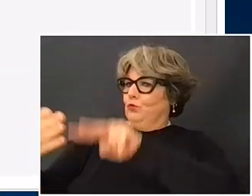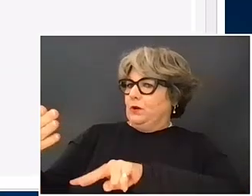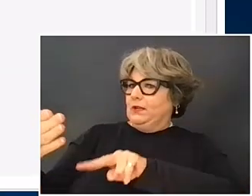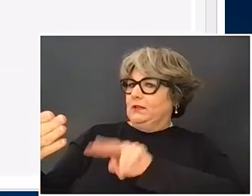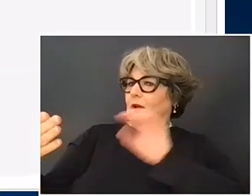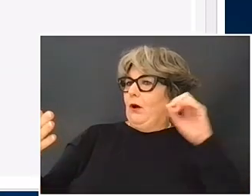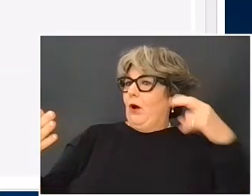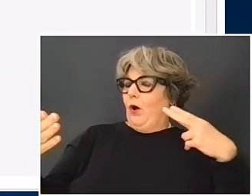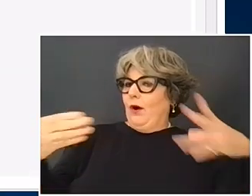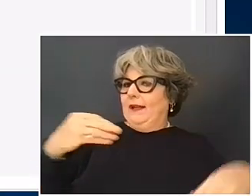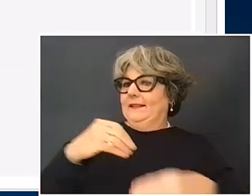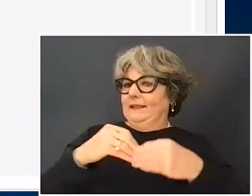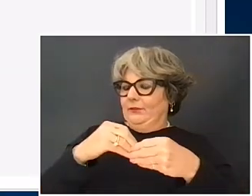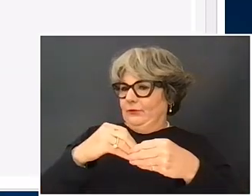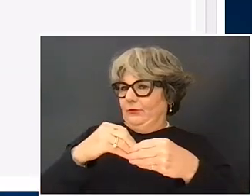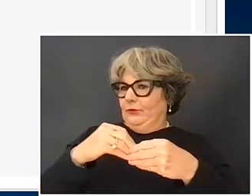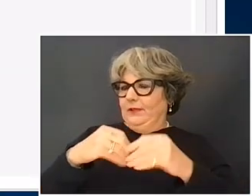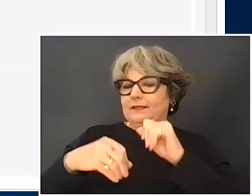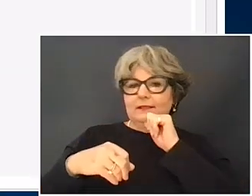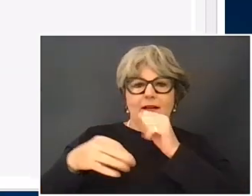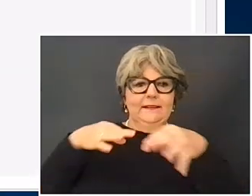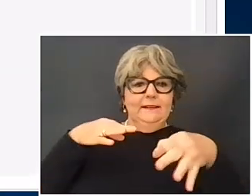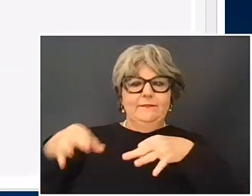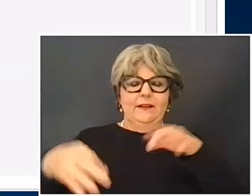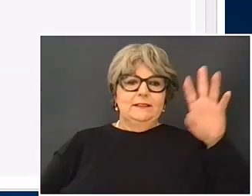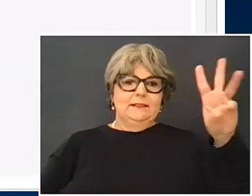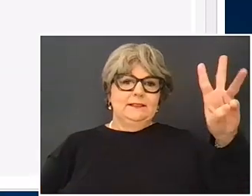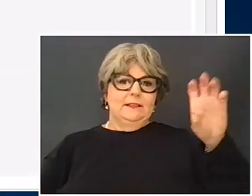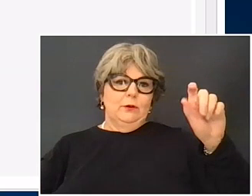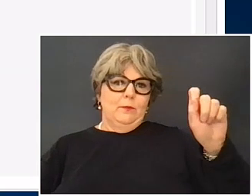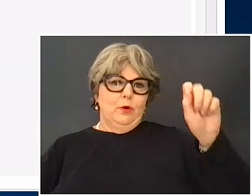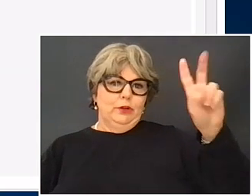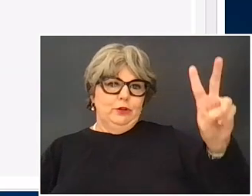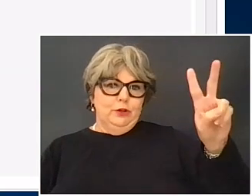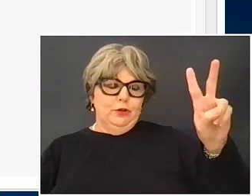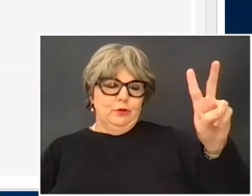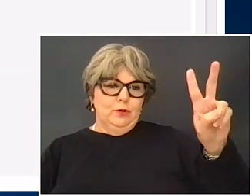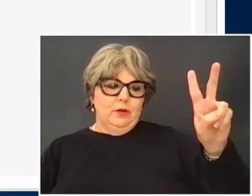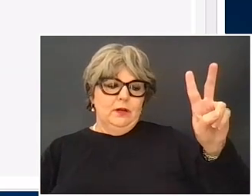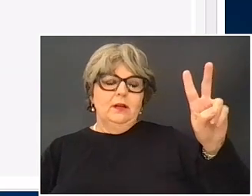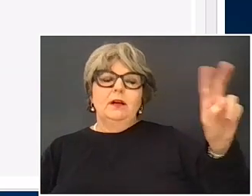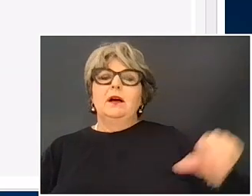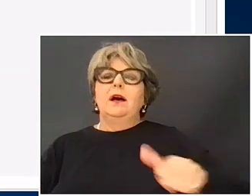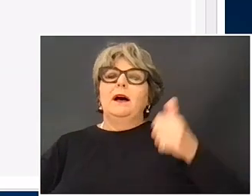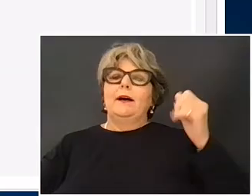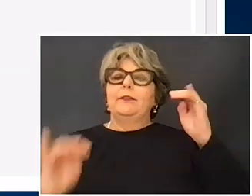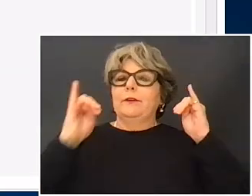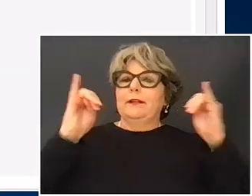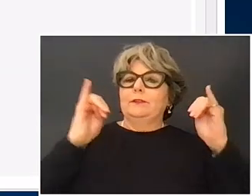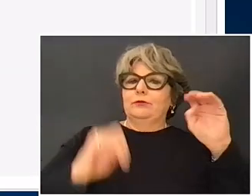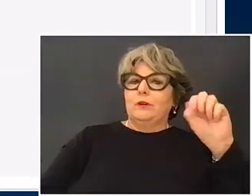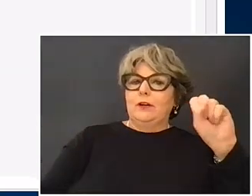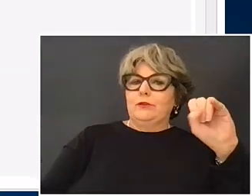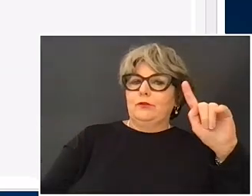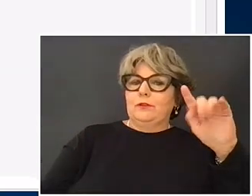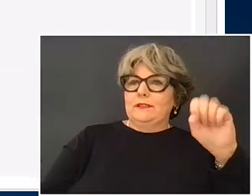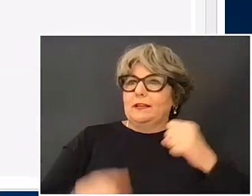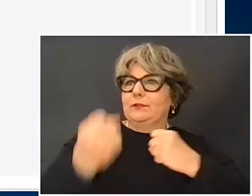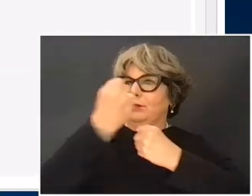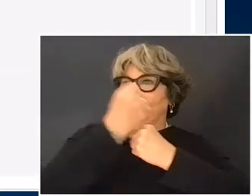physical location is not defined in 600.2. That must encompass other instructional sites, support centers, like whatever,